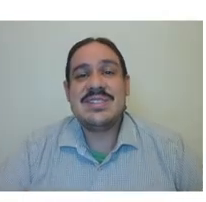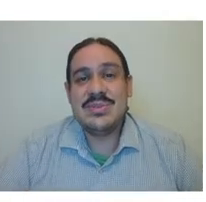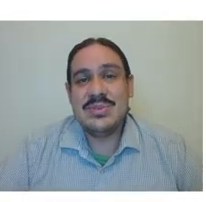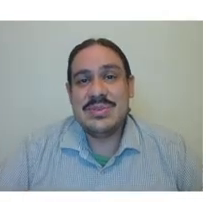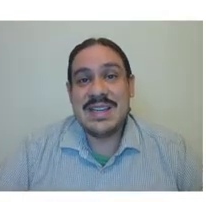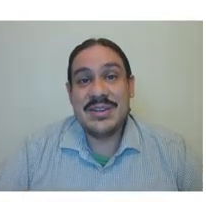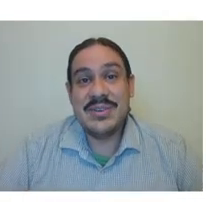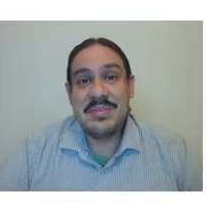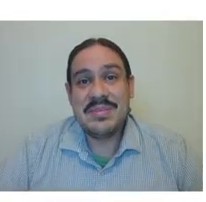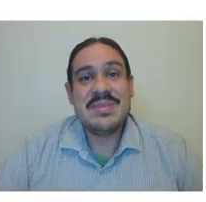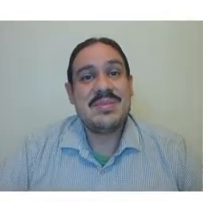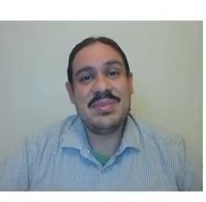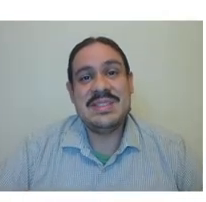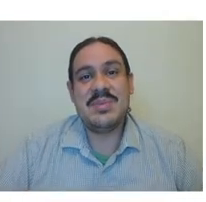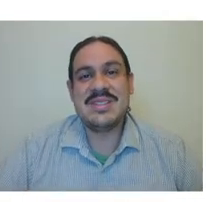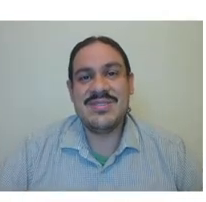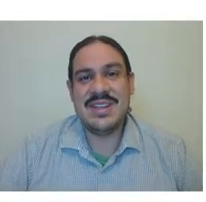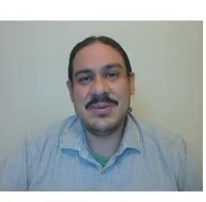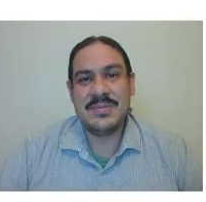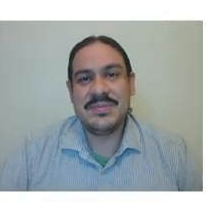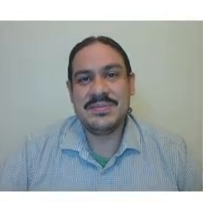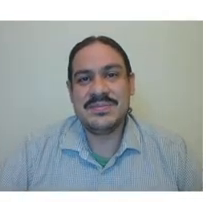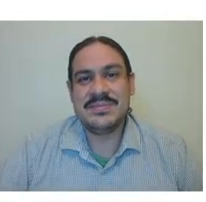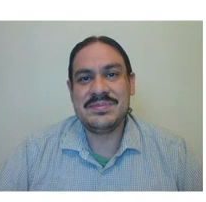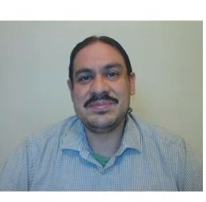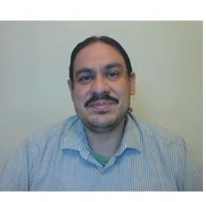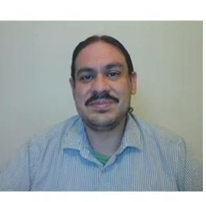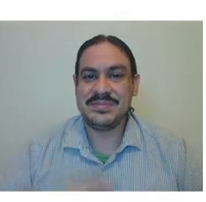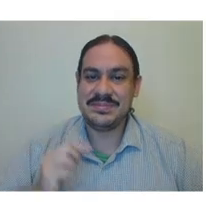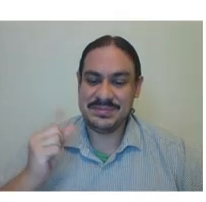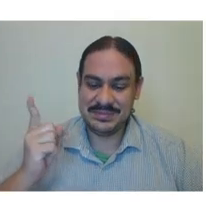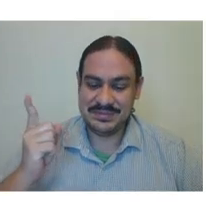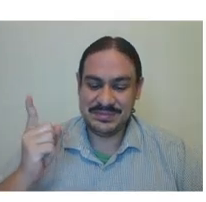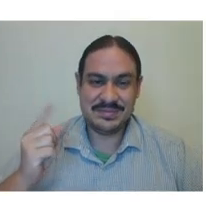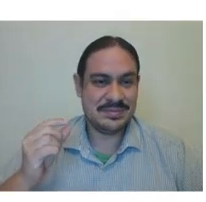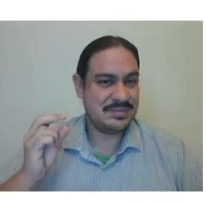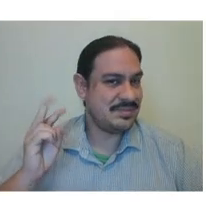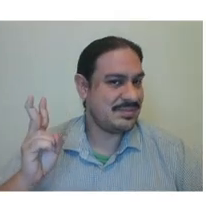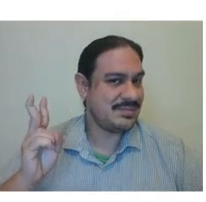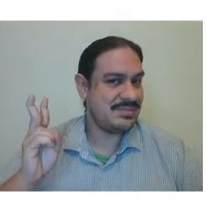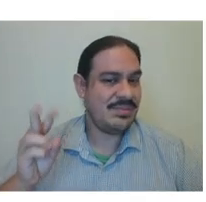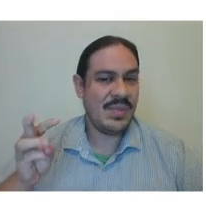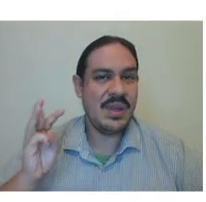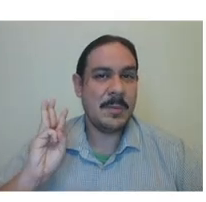here's something very important not all